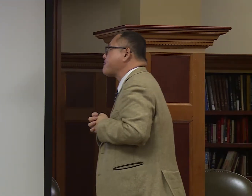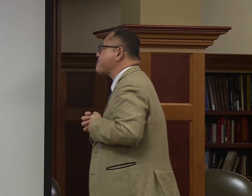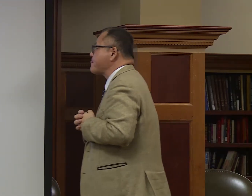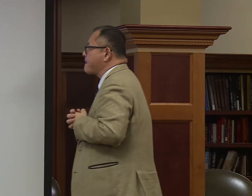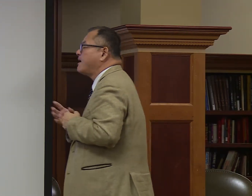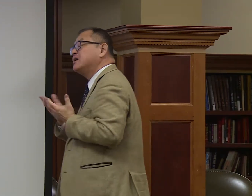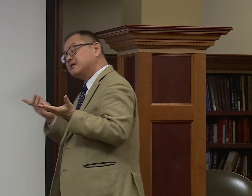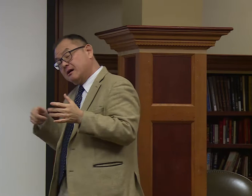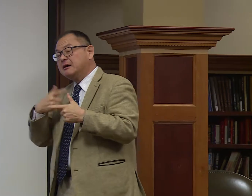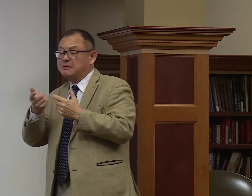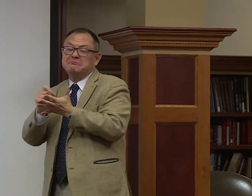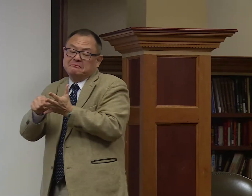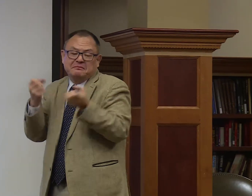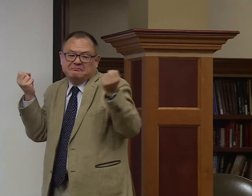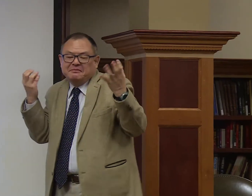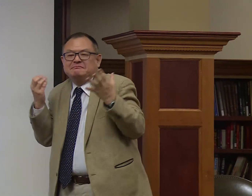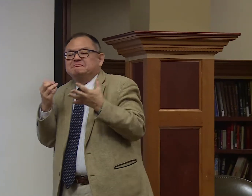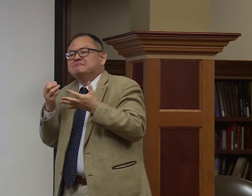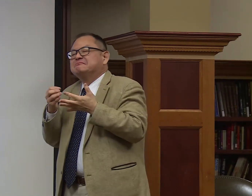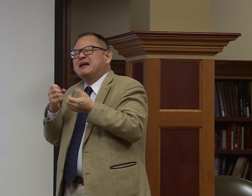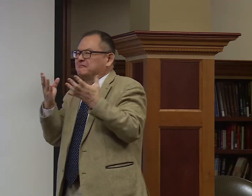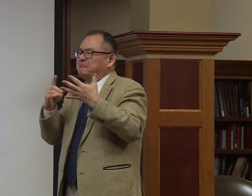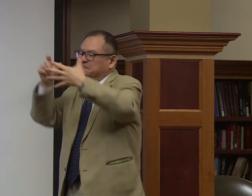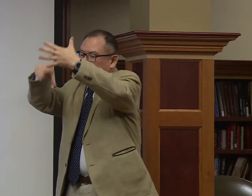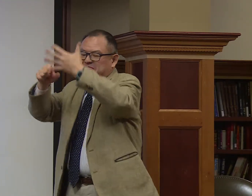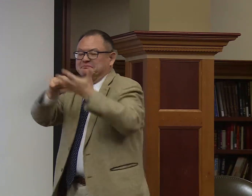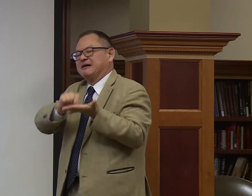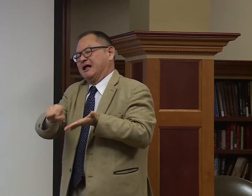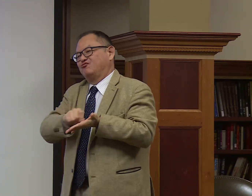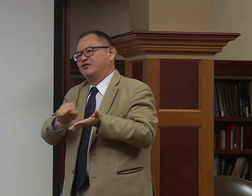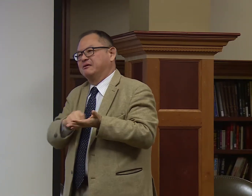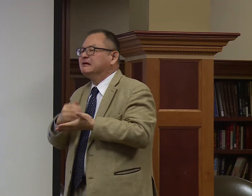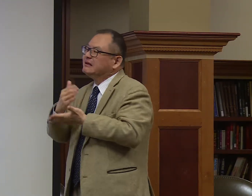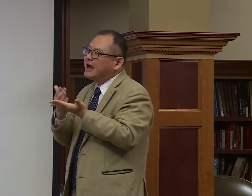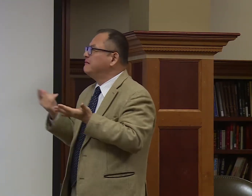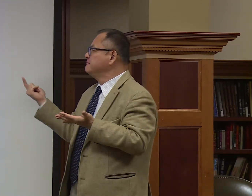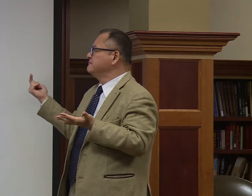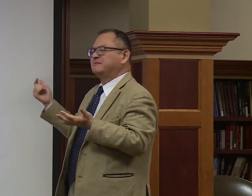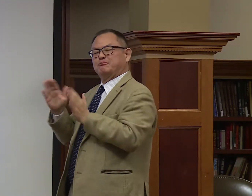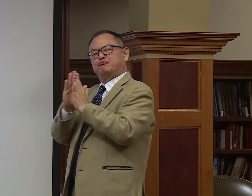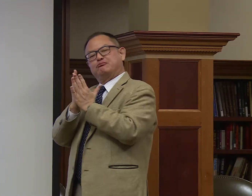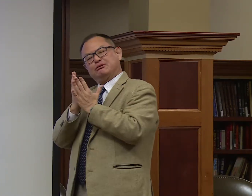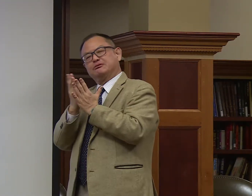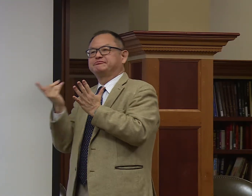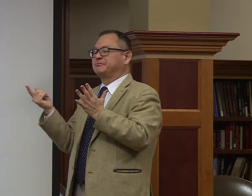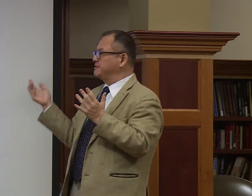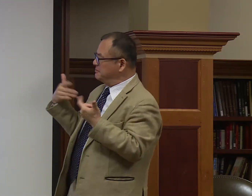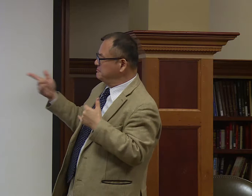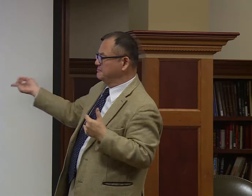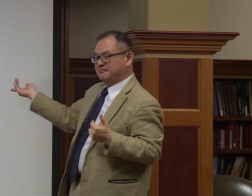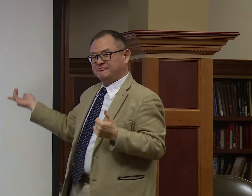And, yes, I have written many articles and published, as well as the books that I've mentioned previously.